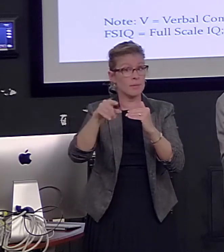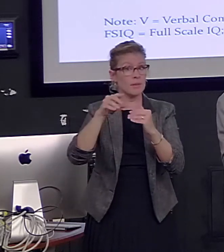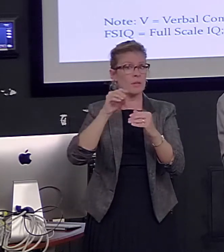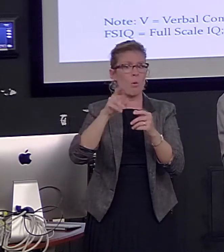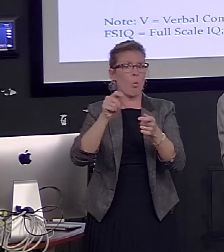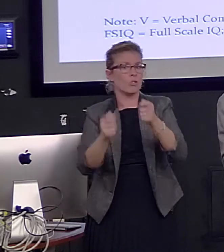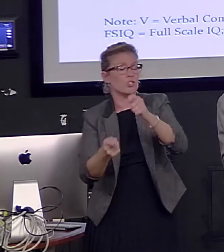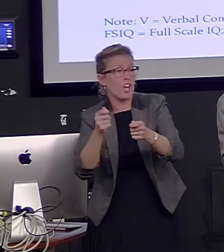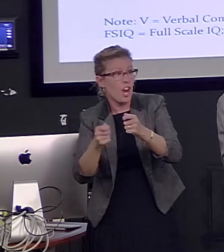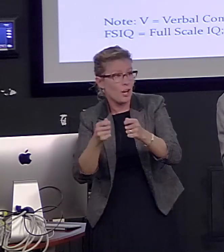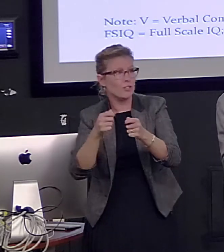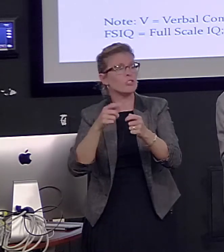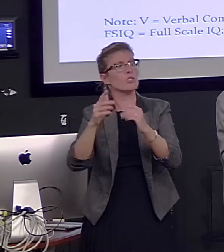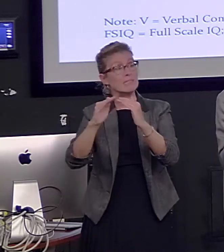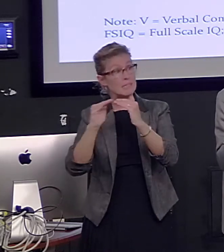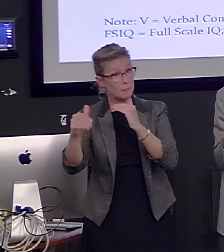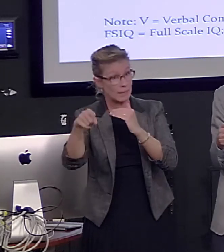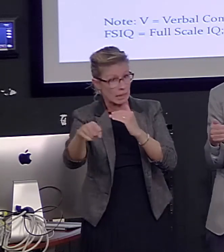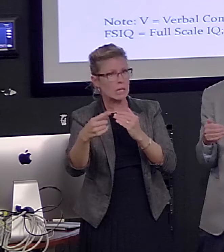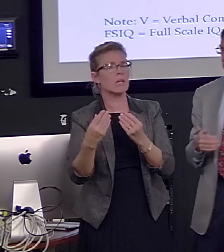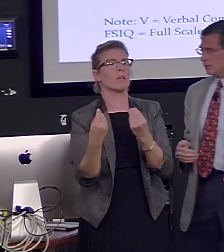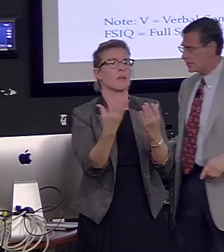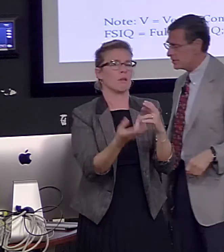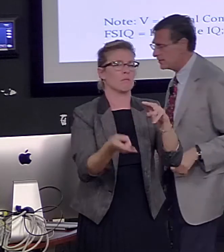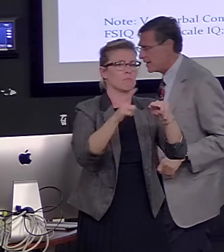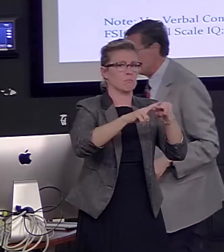that's leading to the enhanced IQ scores.